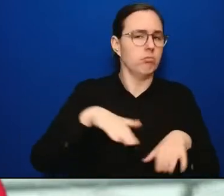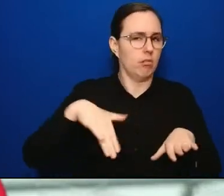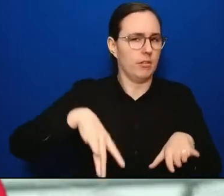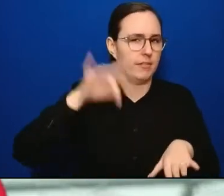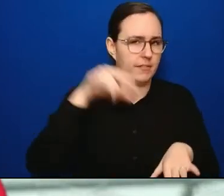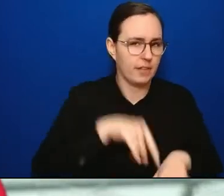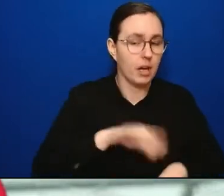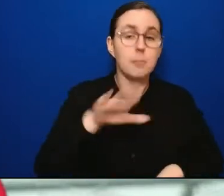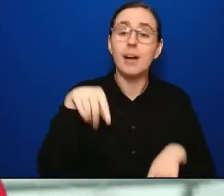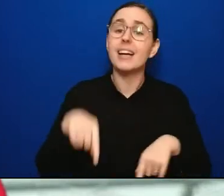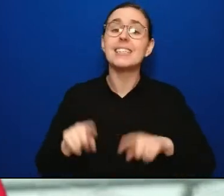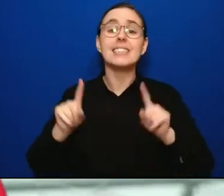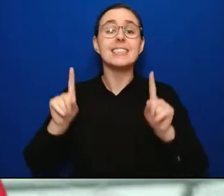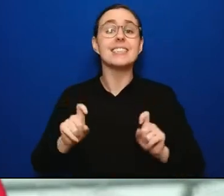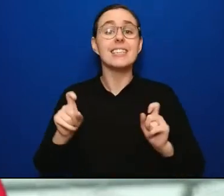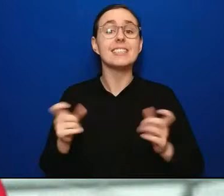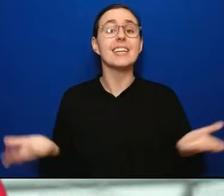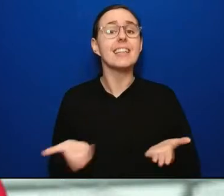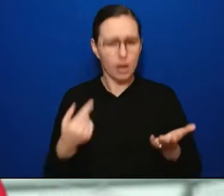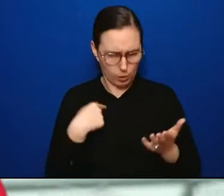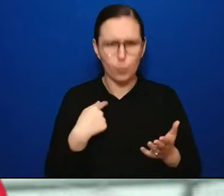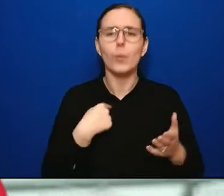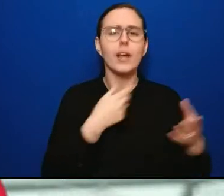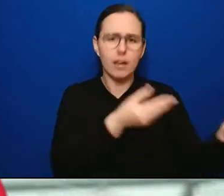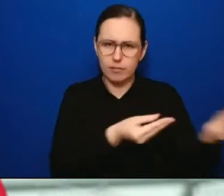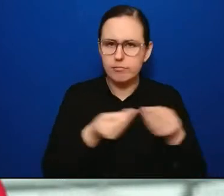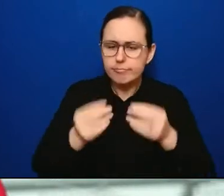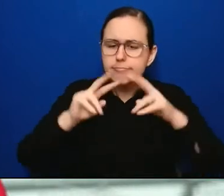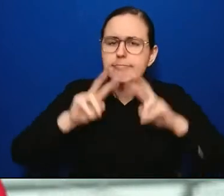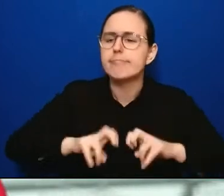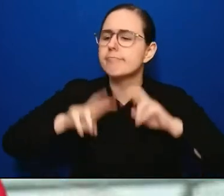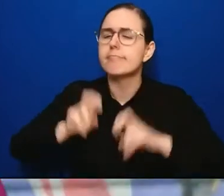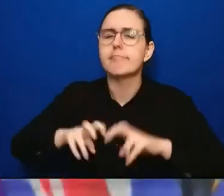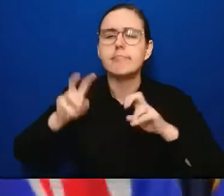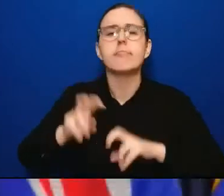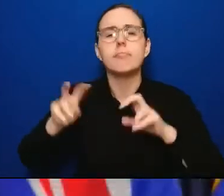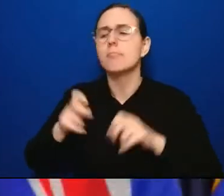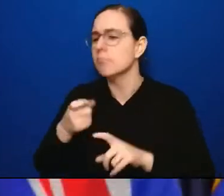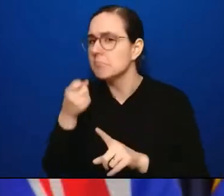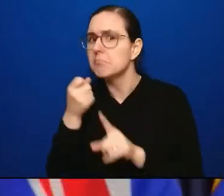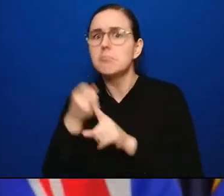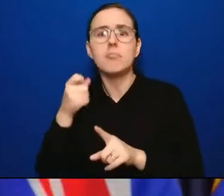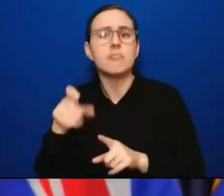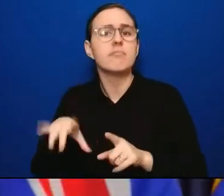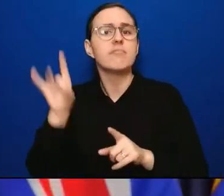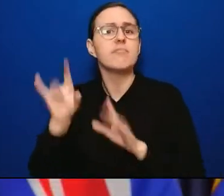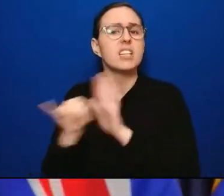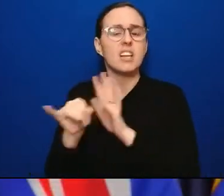whole genome sequencing again, Ken detect that variant as well.